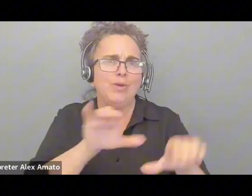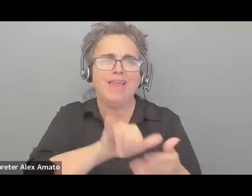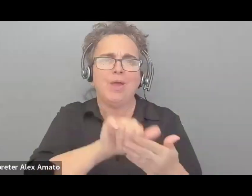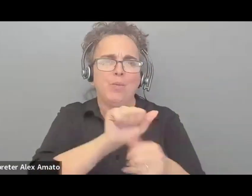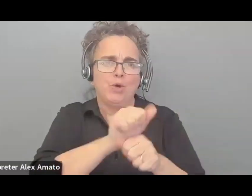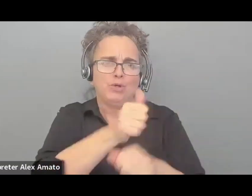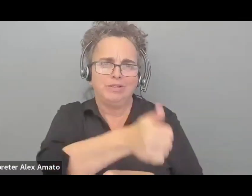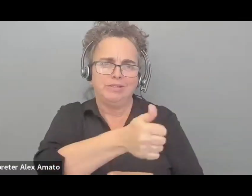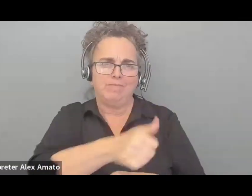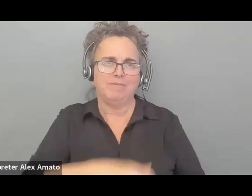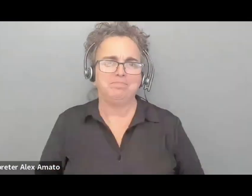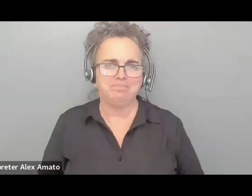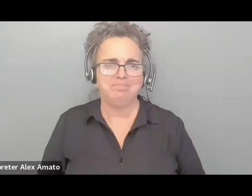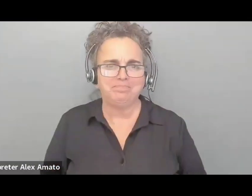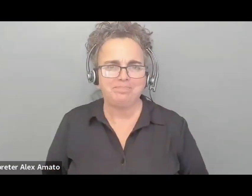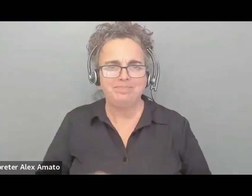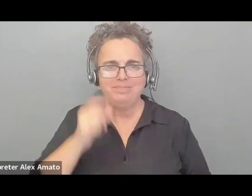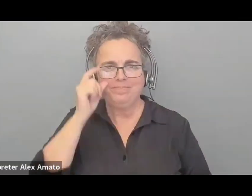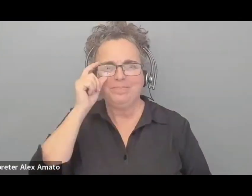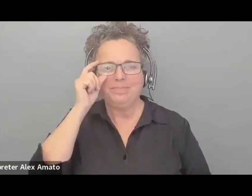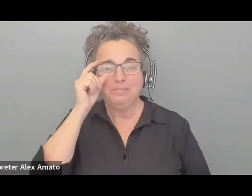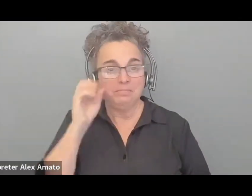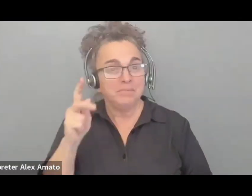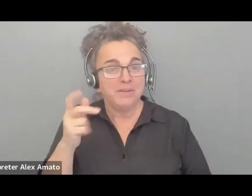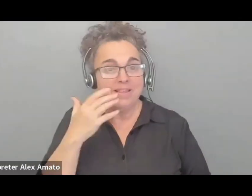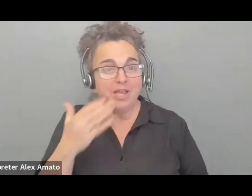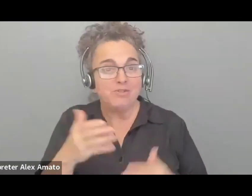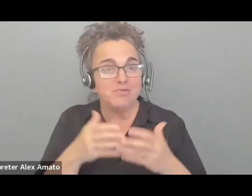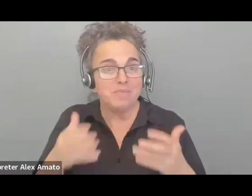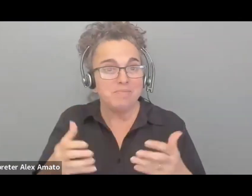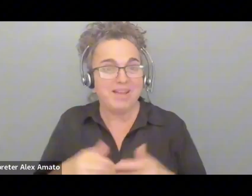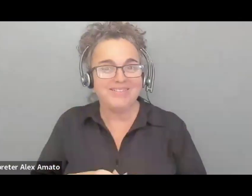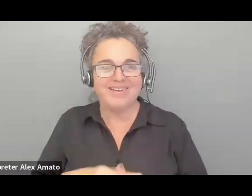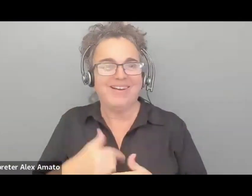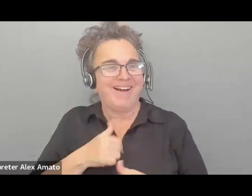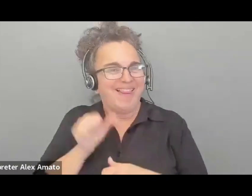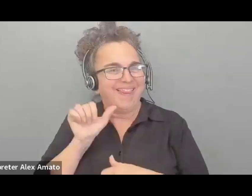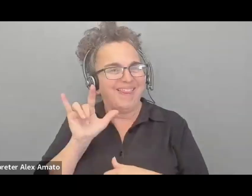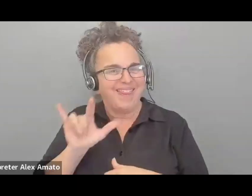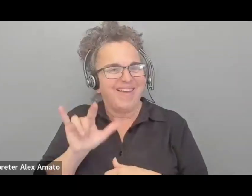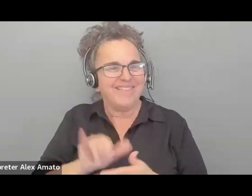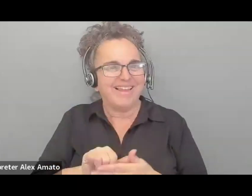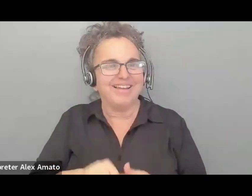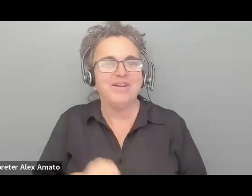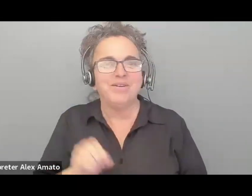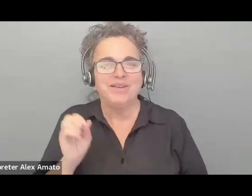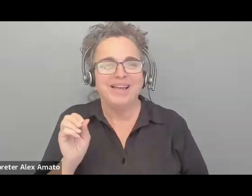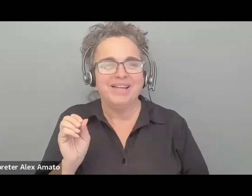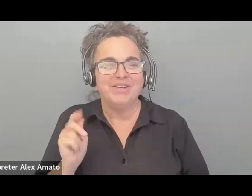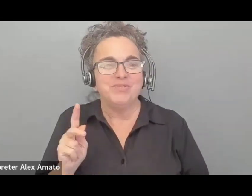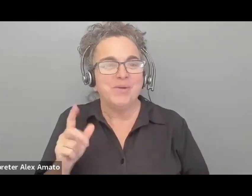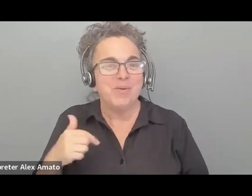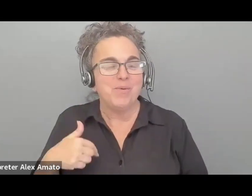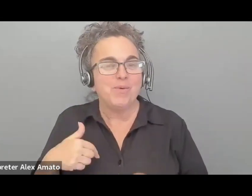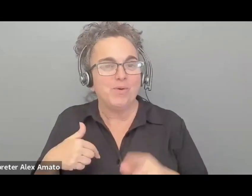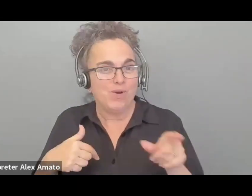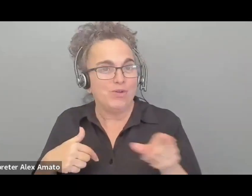Thank you so much. I love that. So we have, you folks are from different companies.